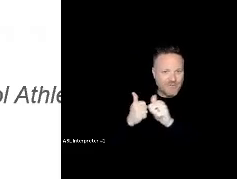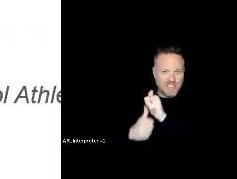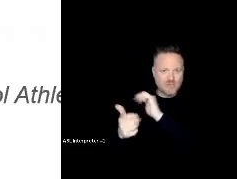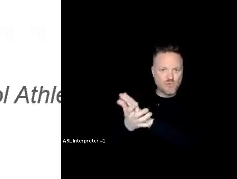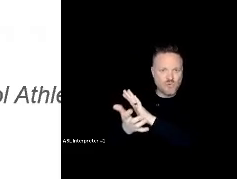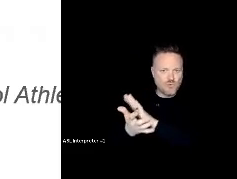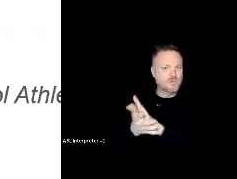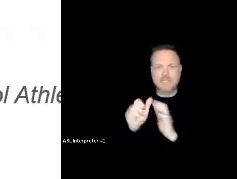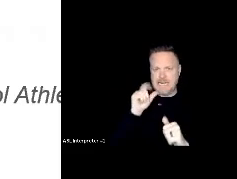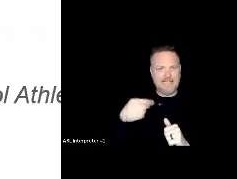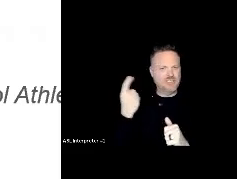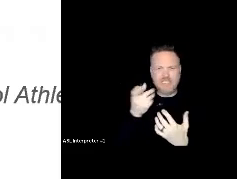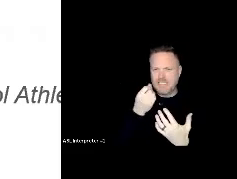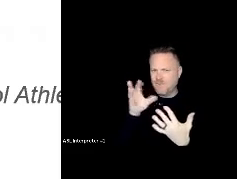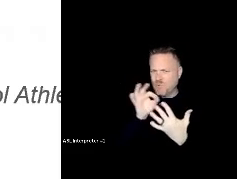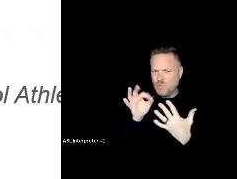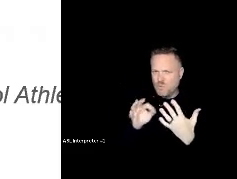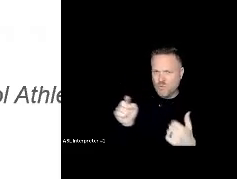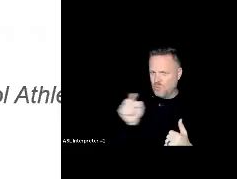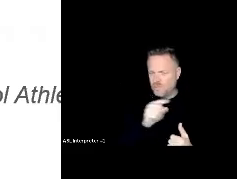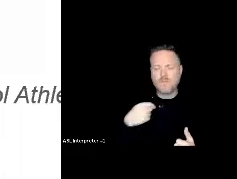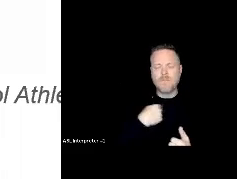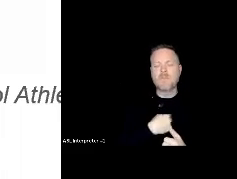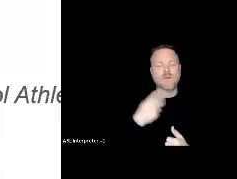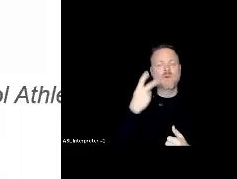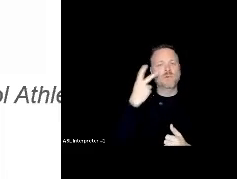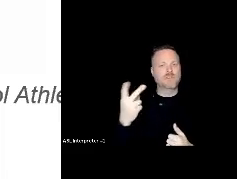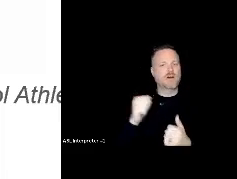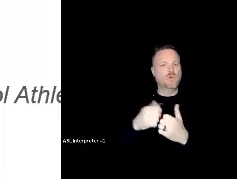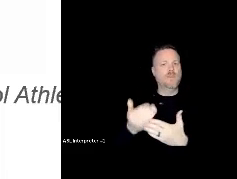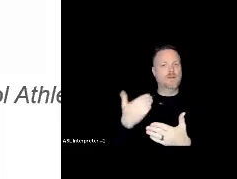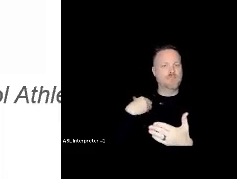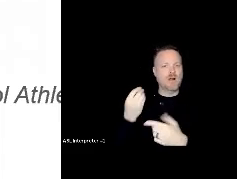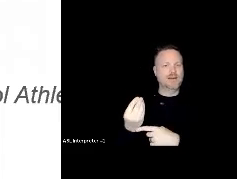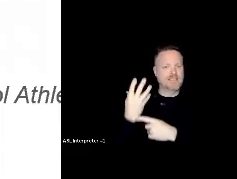Not just a select few. We saw from one of the prior slides that of ten states